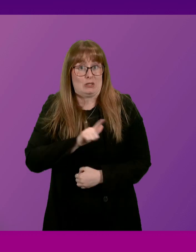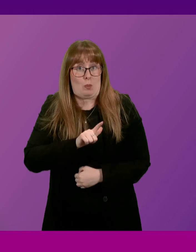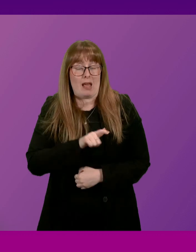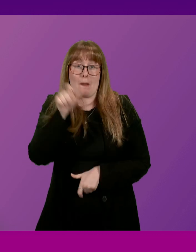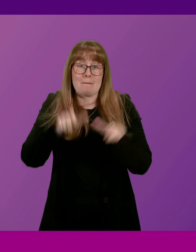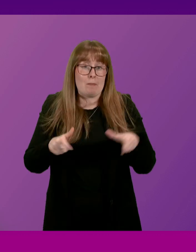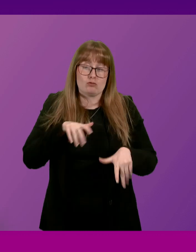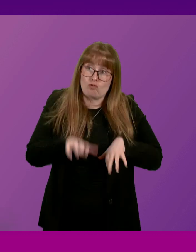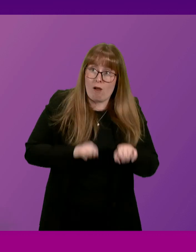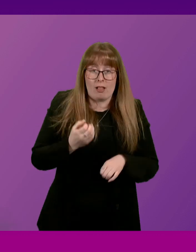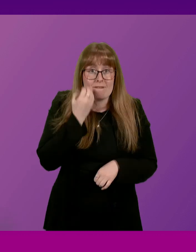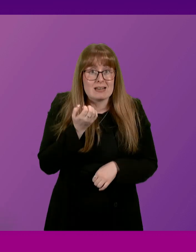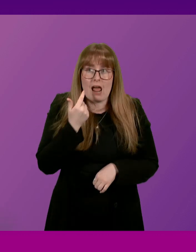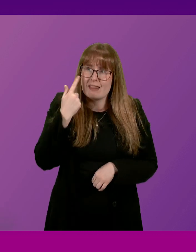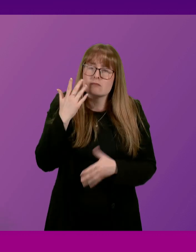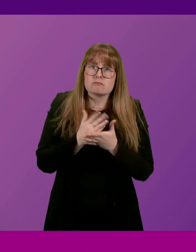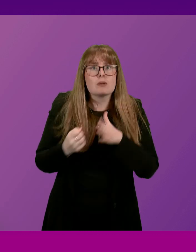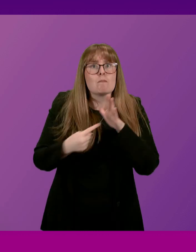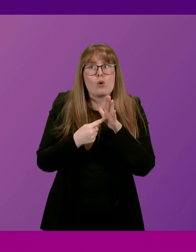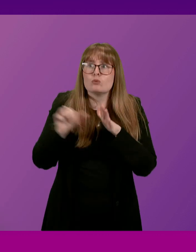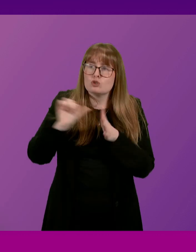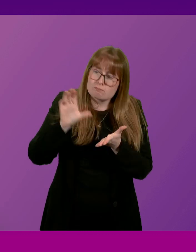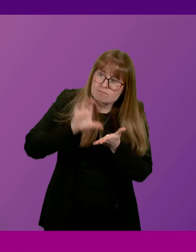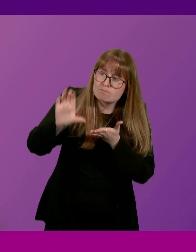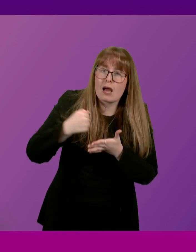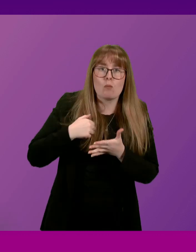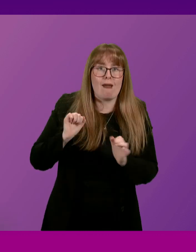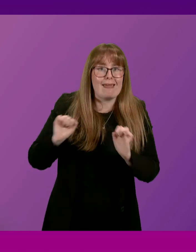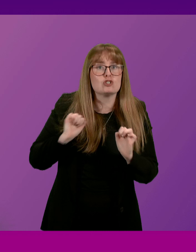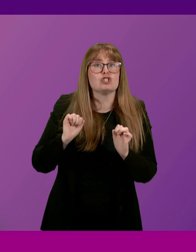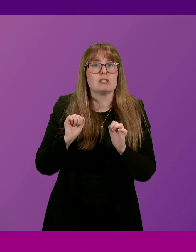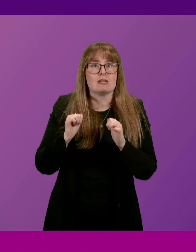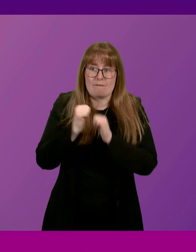That is why it is important that we invest in our energy infrastructure and that what comes